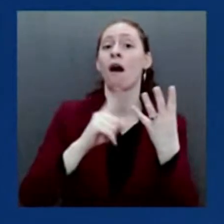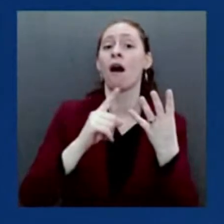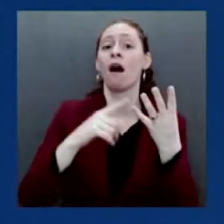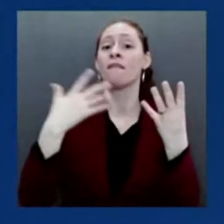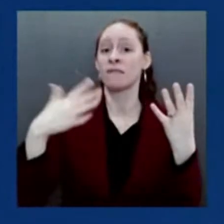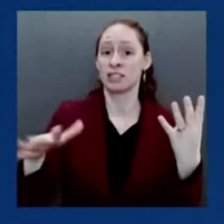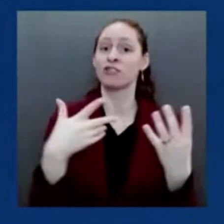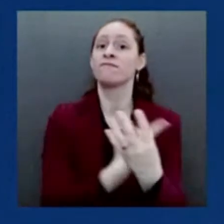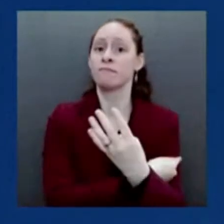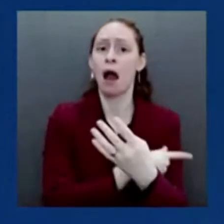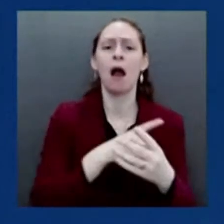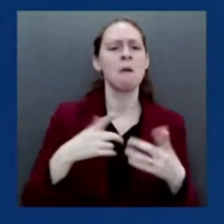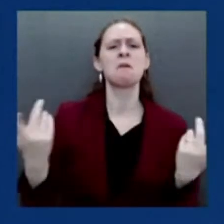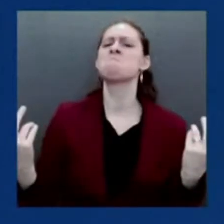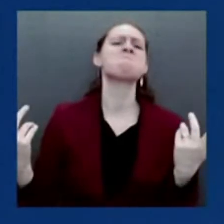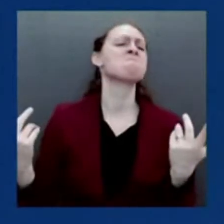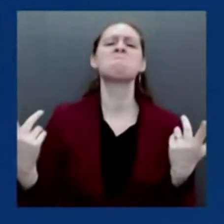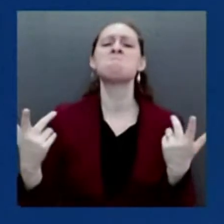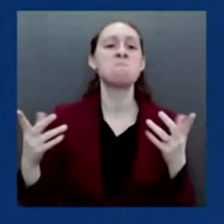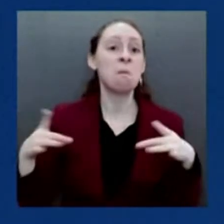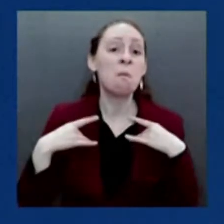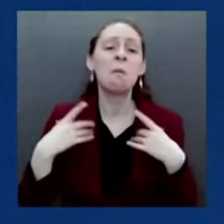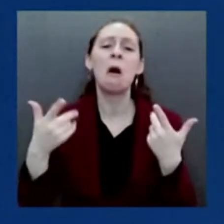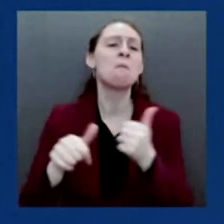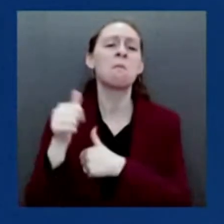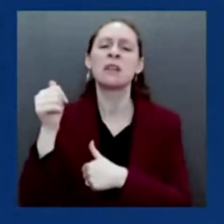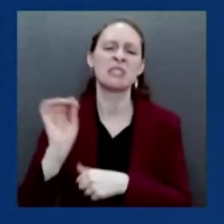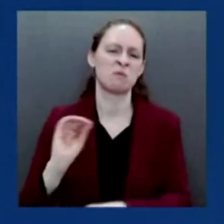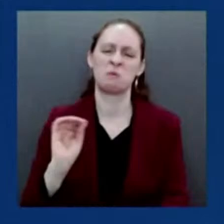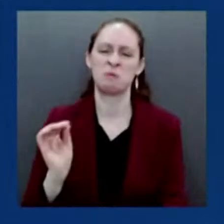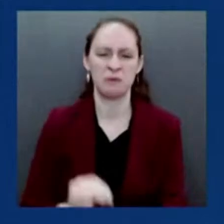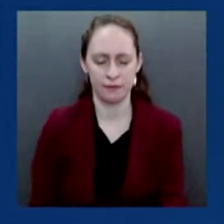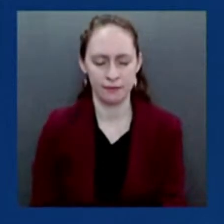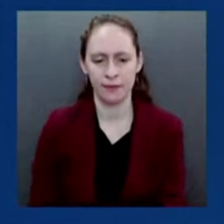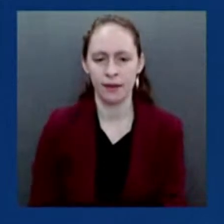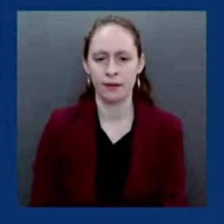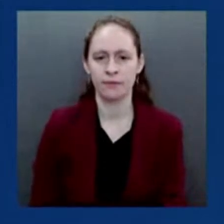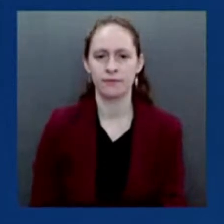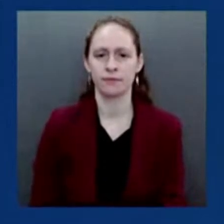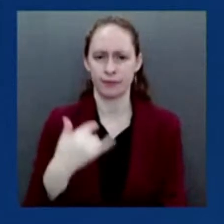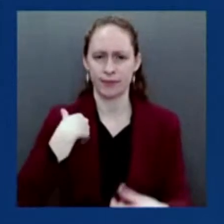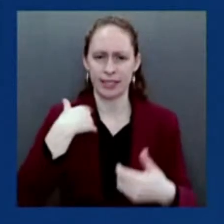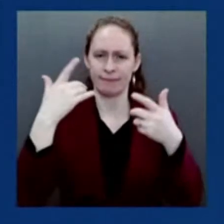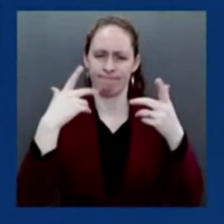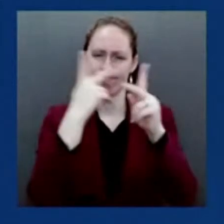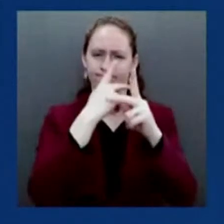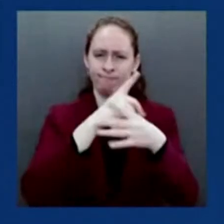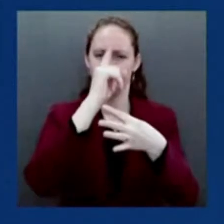REMEMBER QUICKLY, BUT THEY ARE